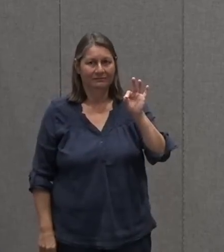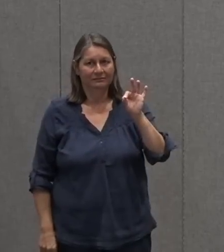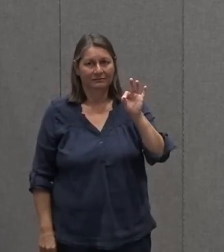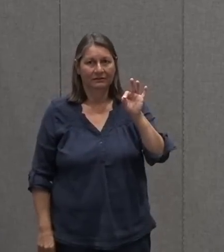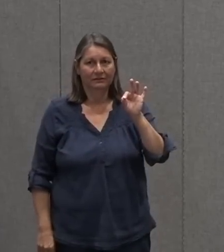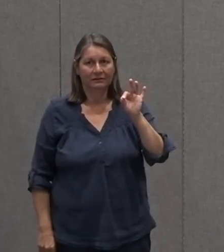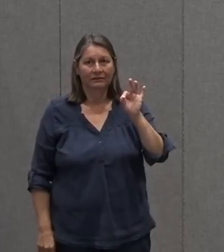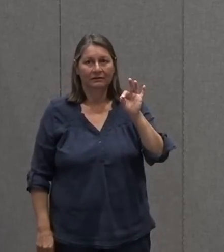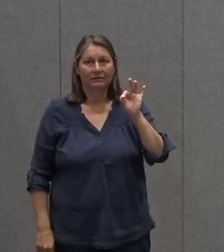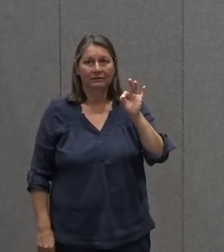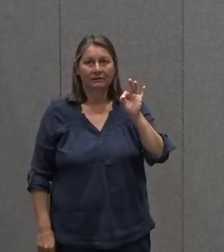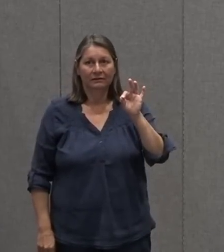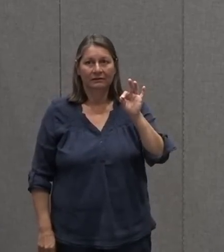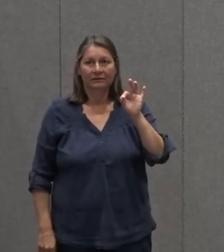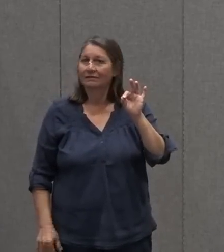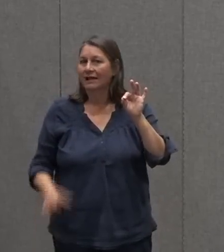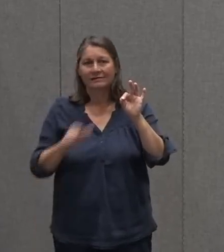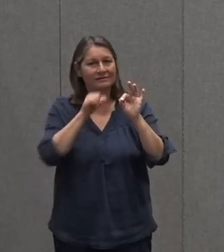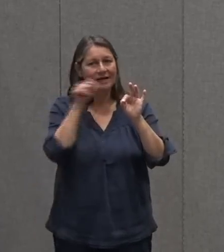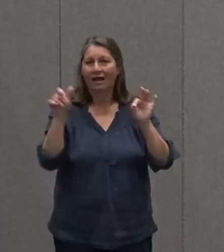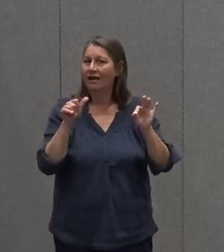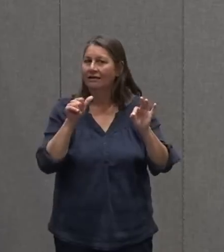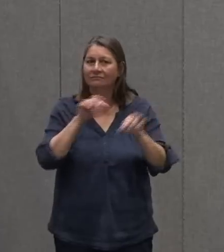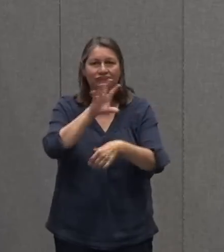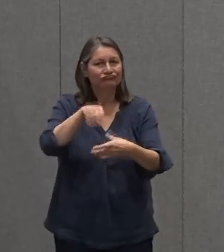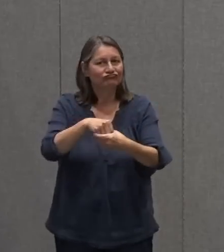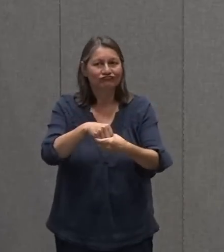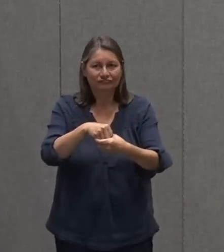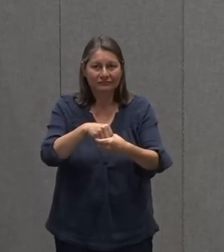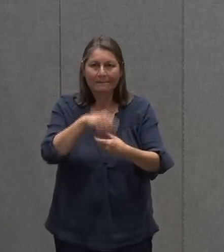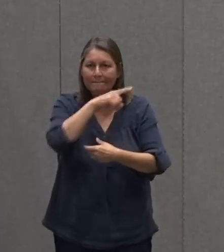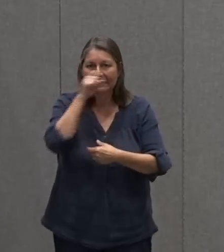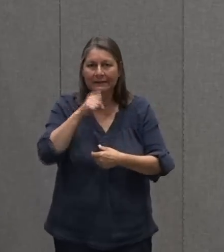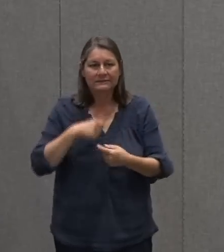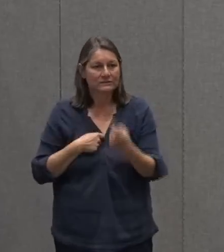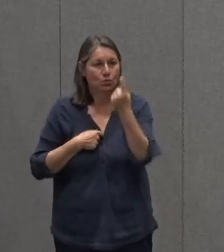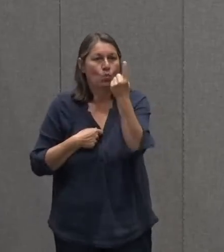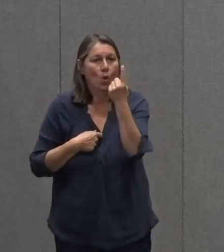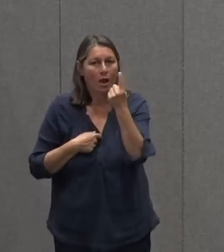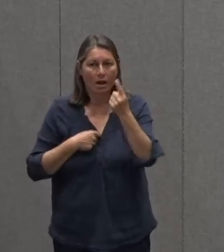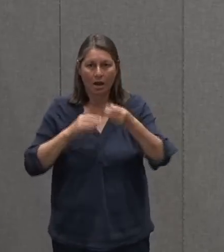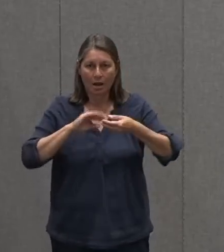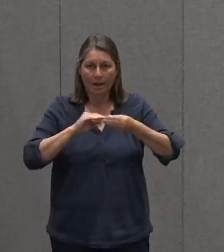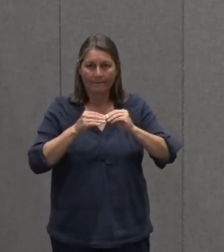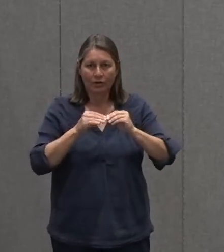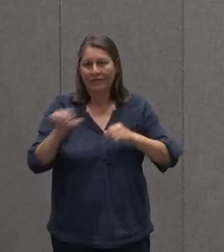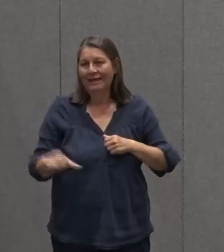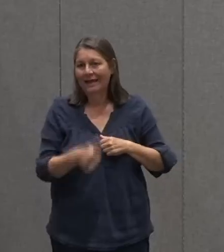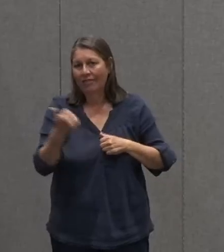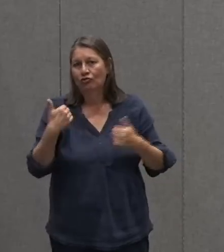Because that nine is a single digit when all the others have two digits.